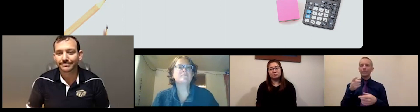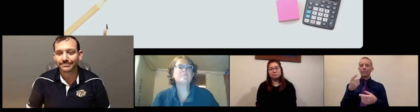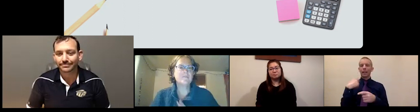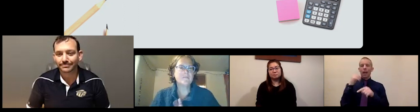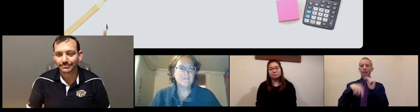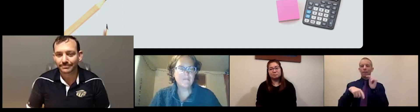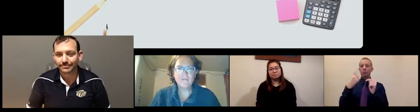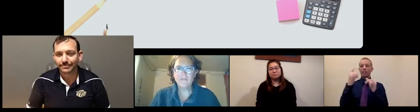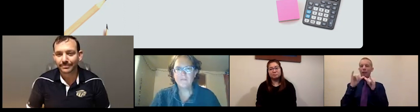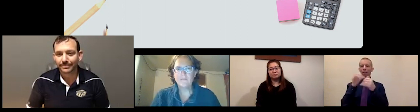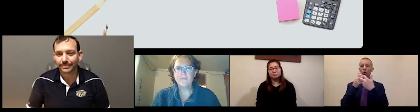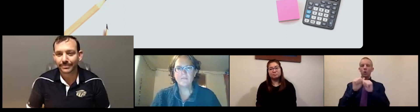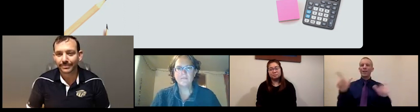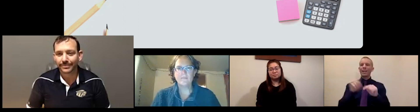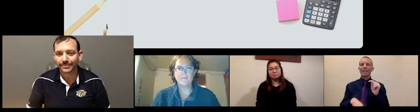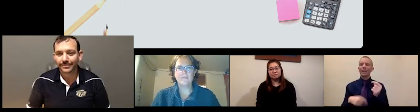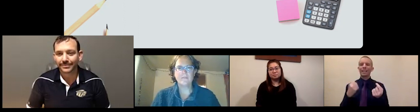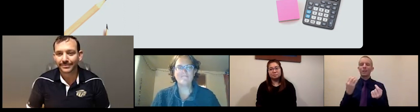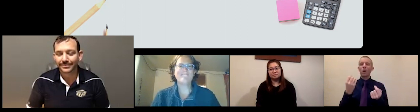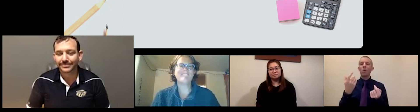I can’t be one size fits all, it just can’t.